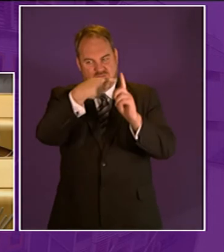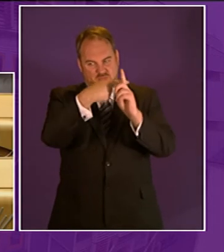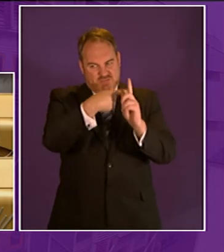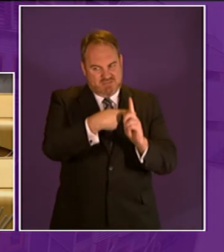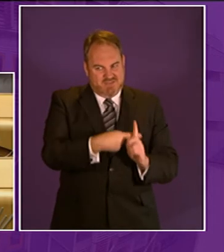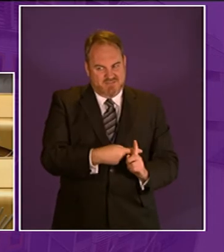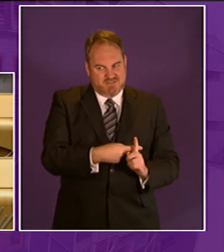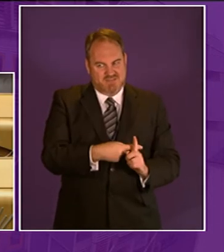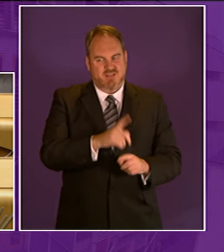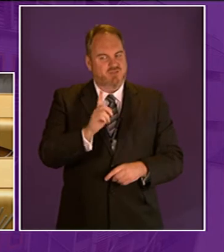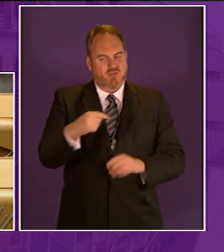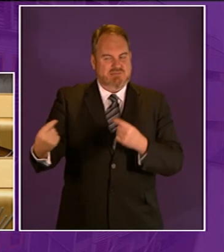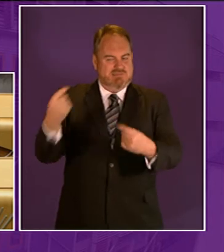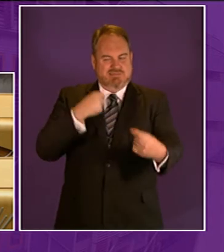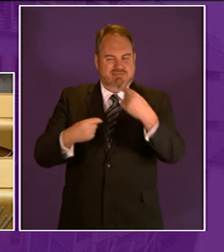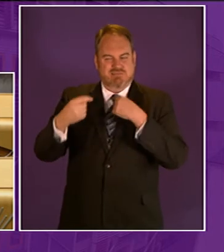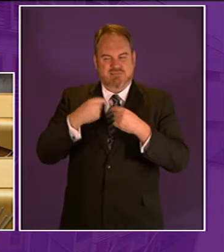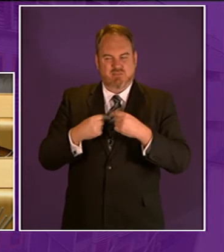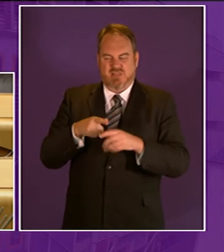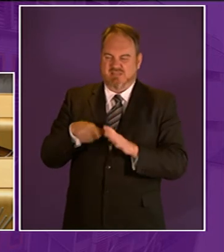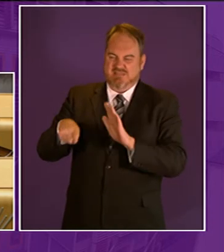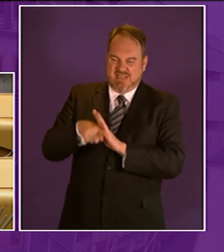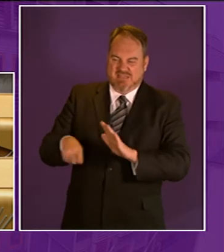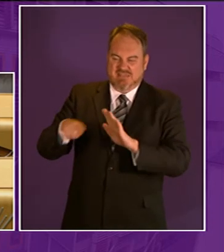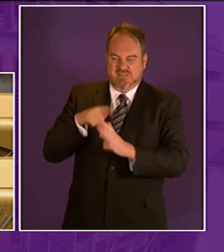colleges and not come here with a diatribe of complaints that help nobody.